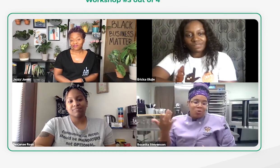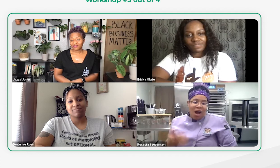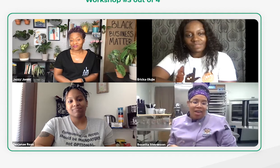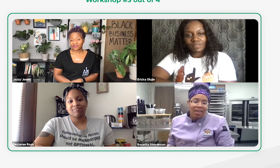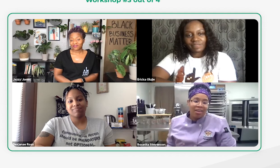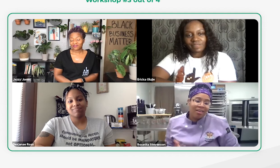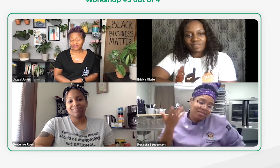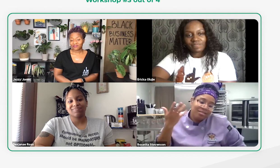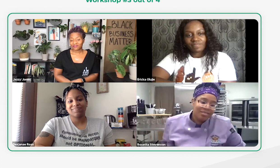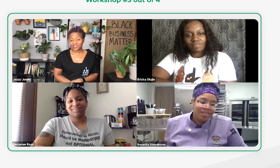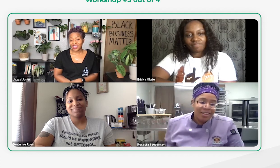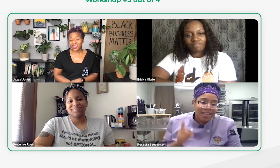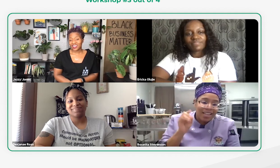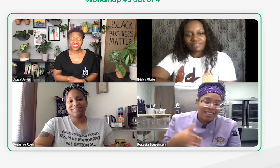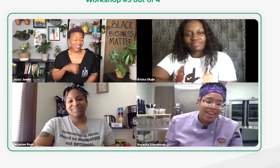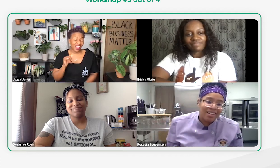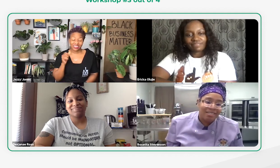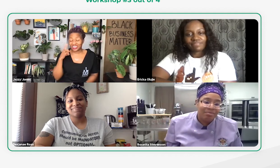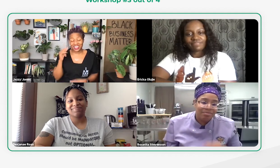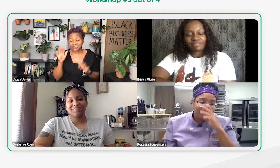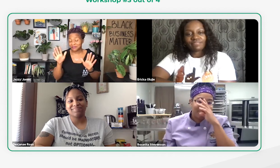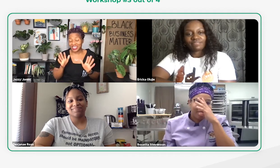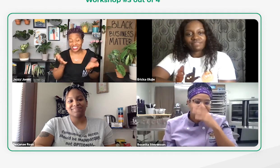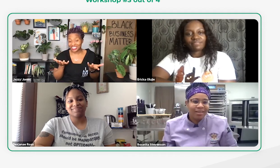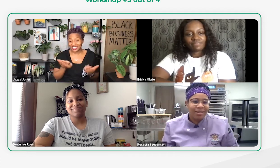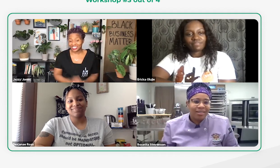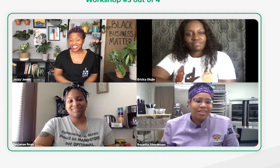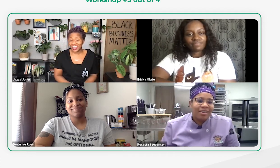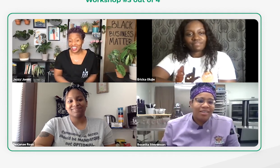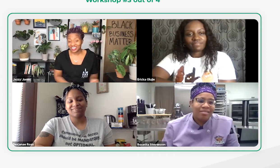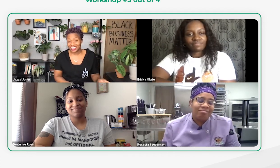just go for that's why I did it. That's my story. >> Jazzy